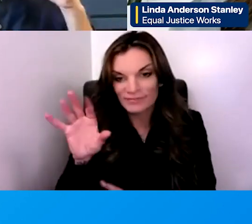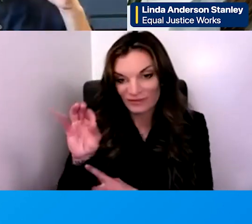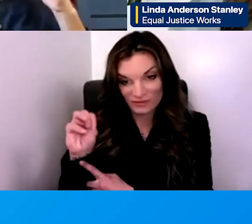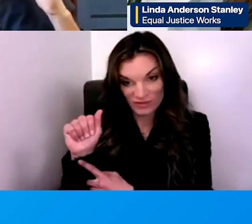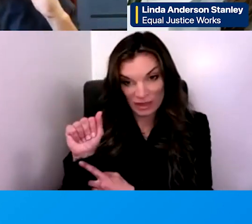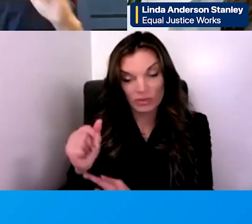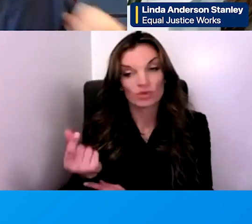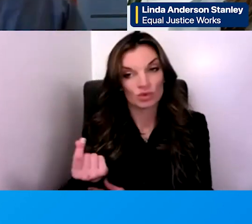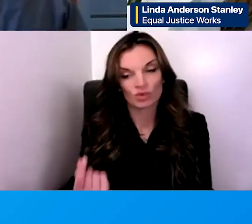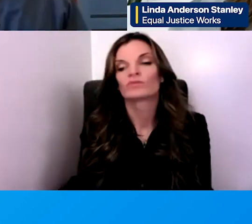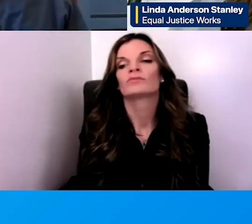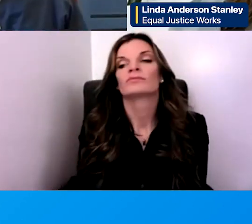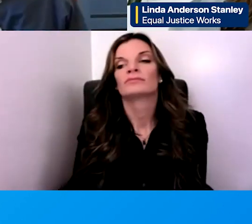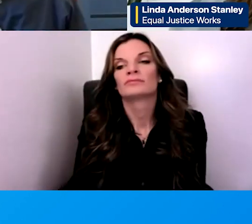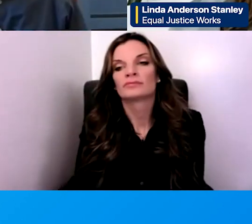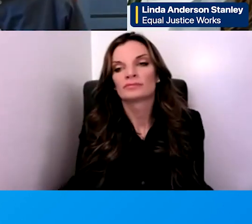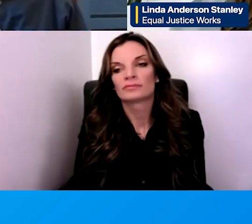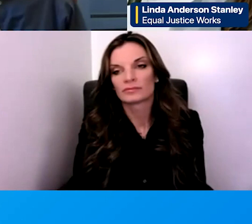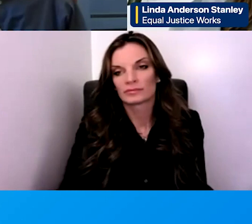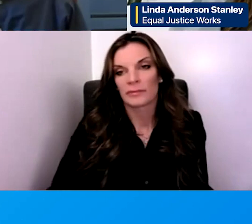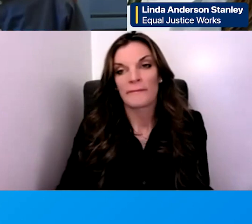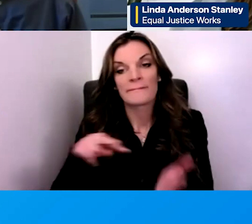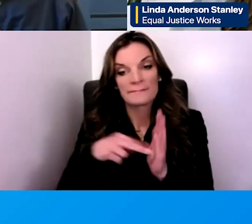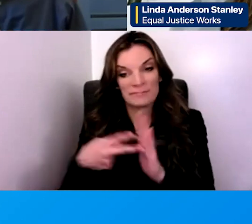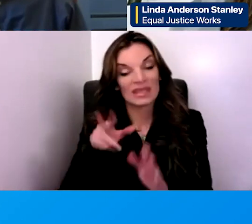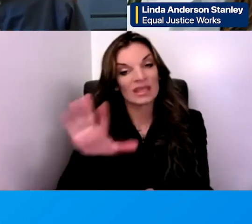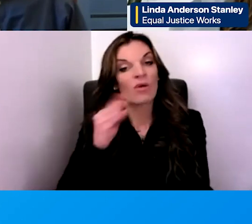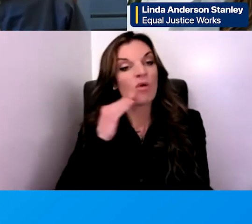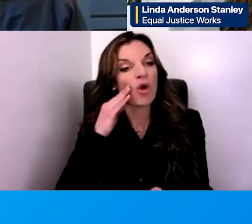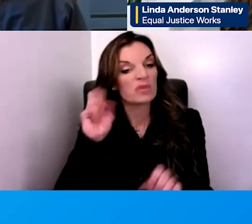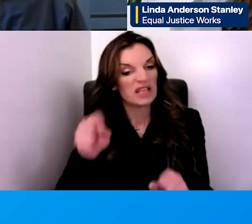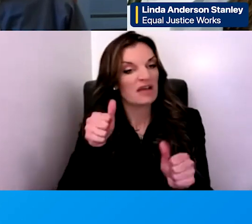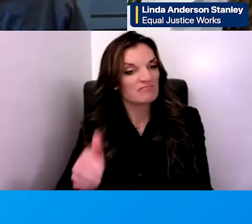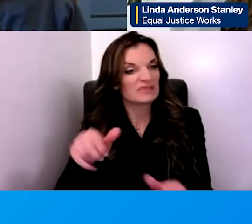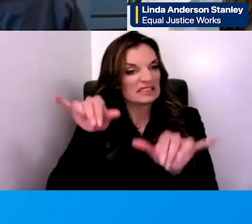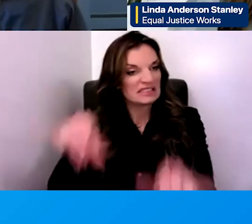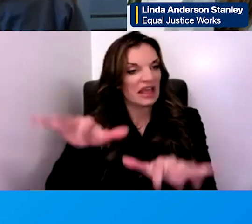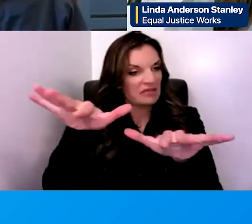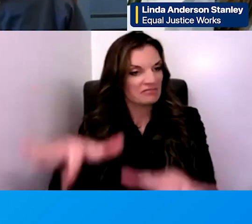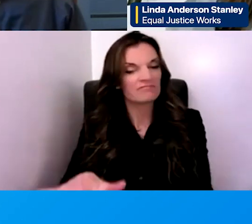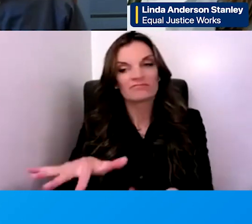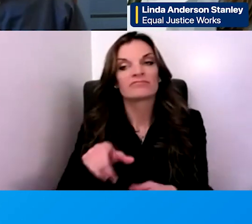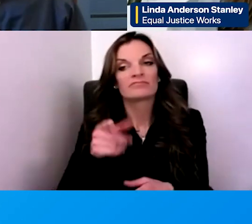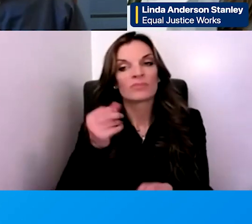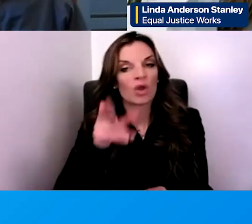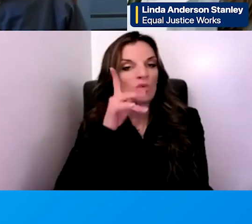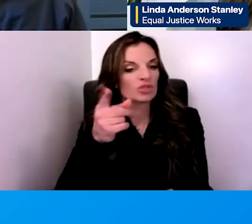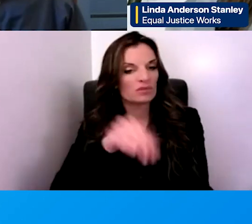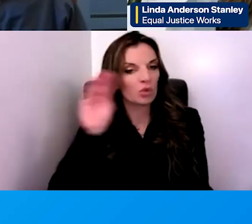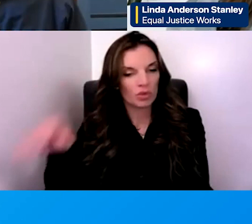assumes this means the home must be habitable and safe to occupy otherwise he would be living